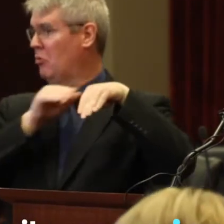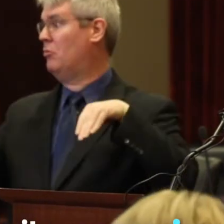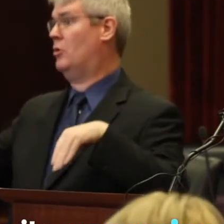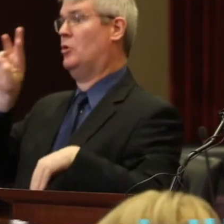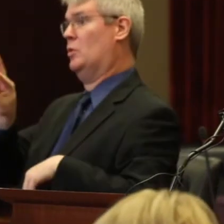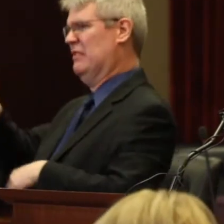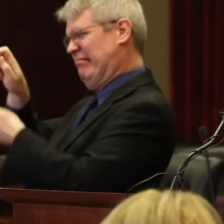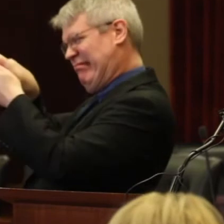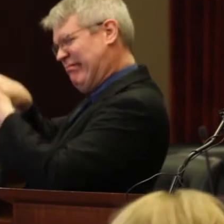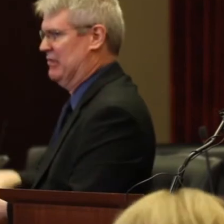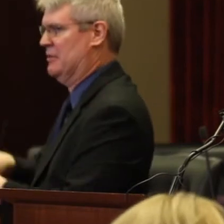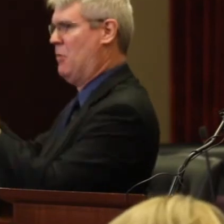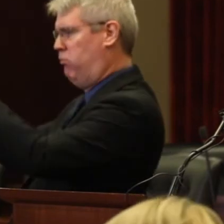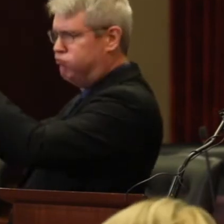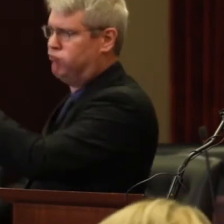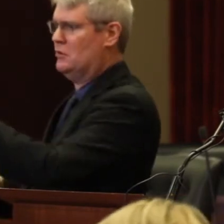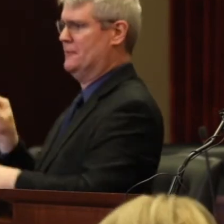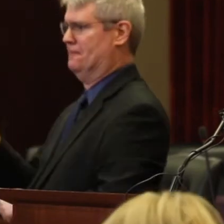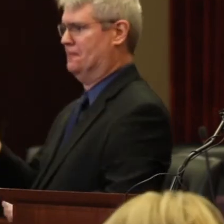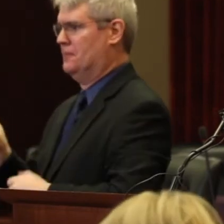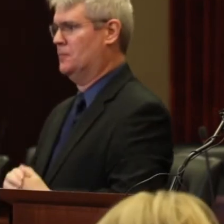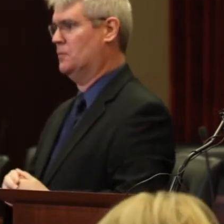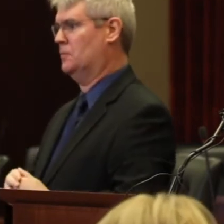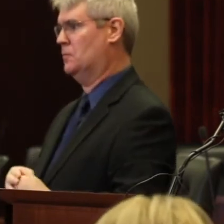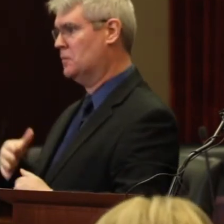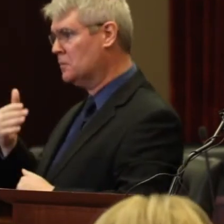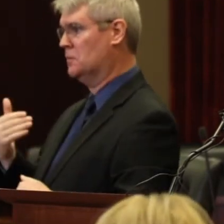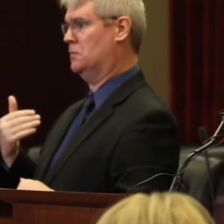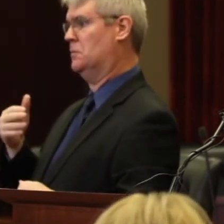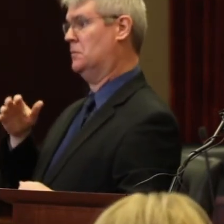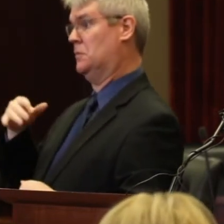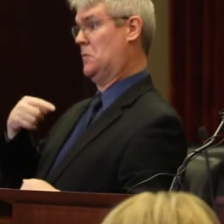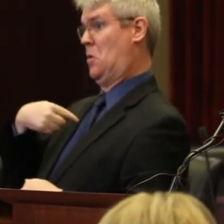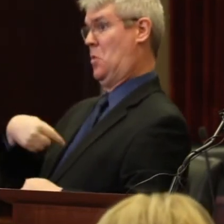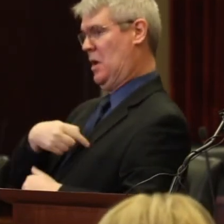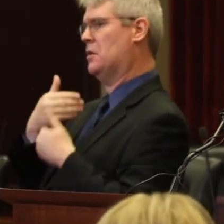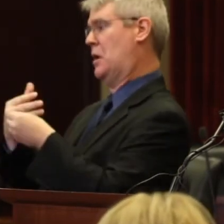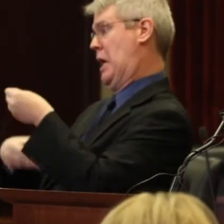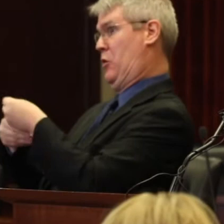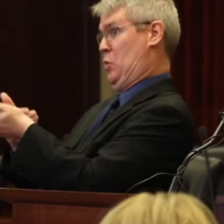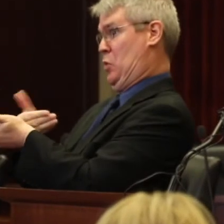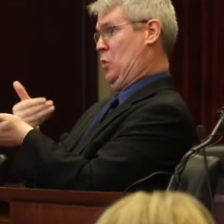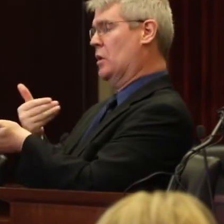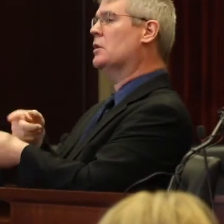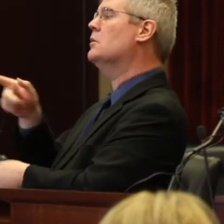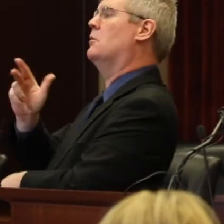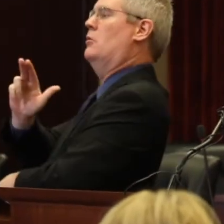And most recently, we've added the number of persons in the hospital on everyday, and I hope that is helpful to you all.